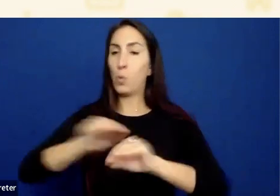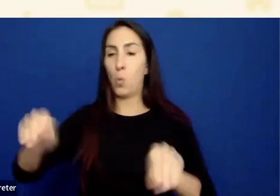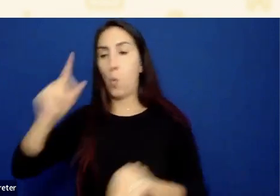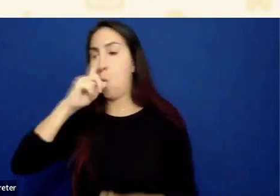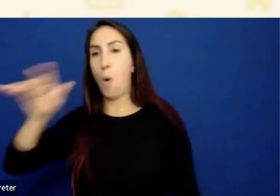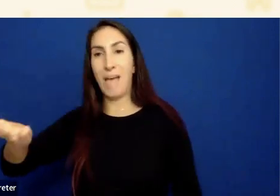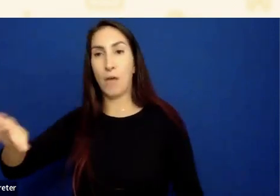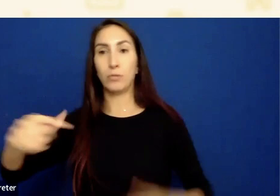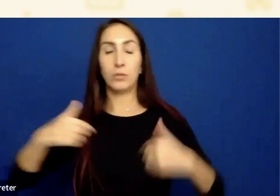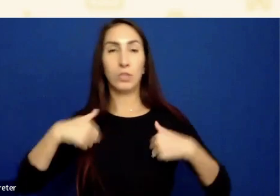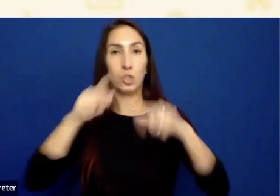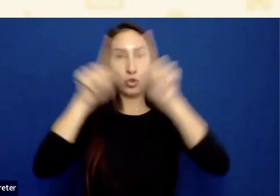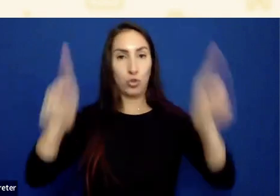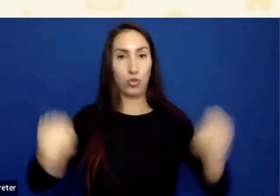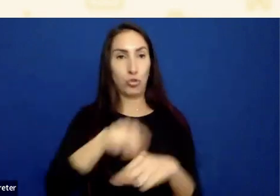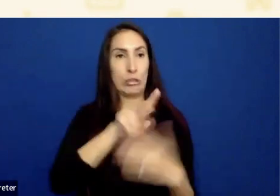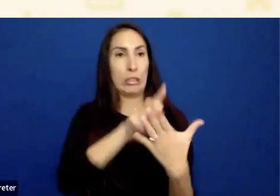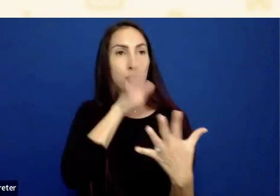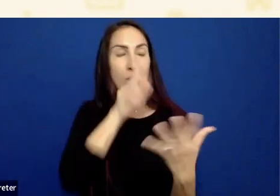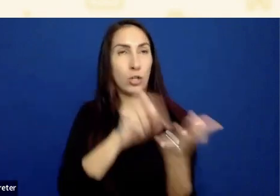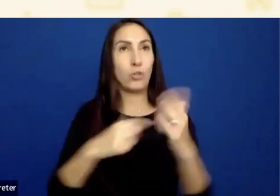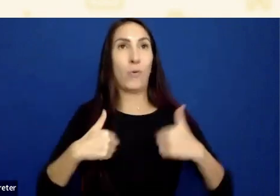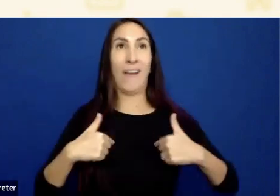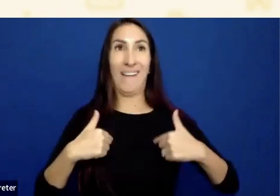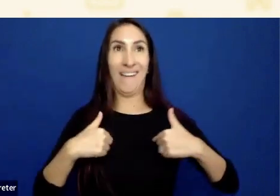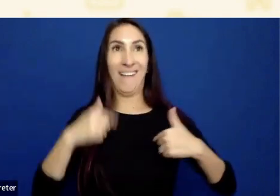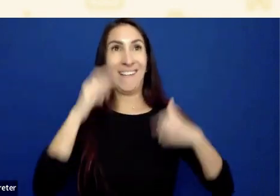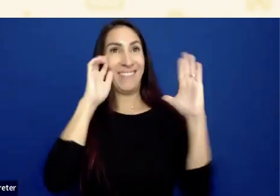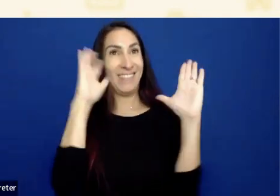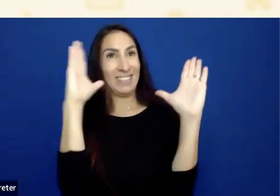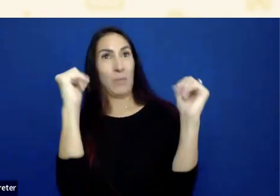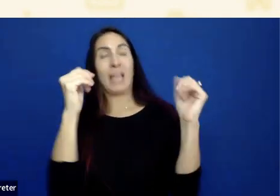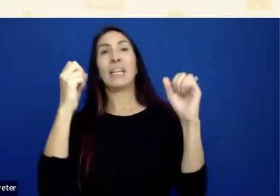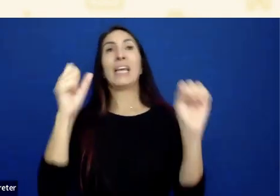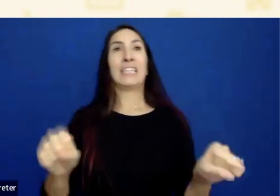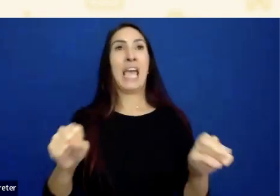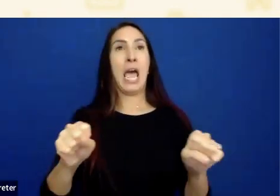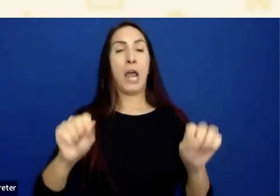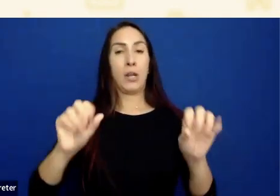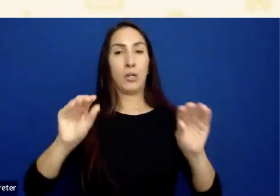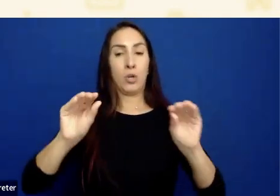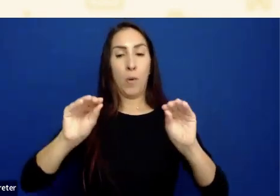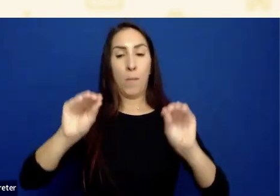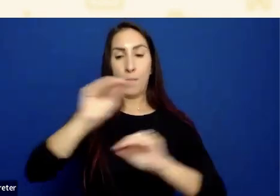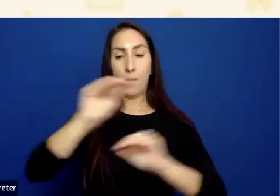that I would be able to move using the up and down arrow keys between those three radio buttons